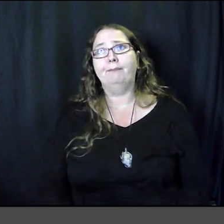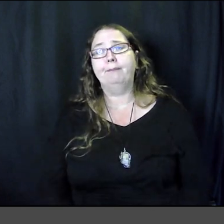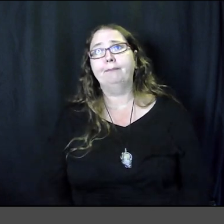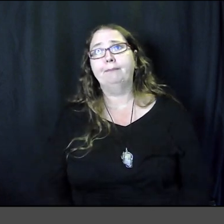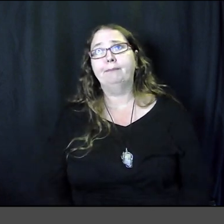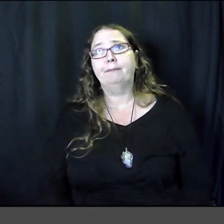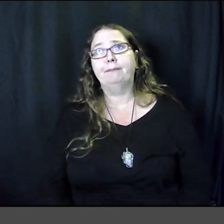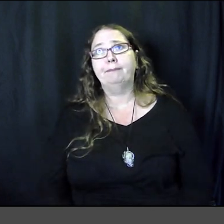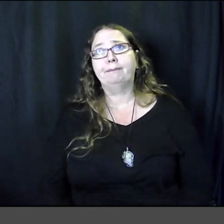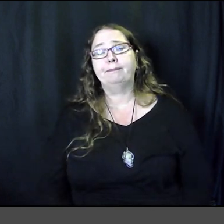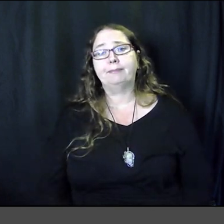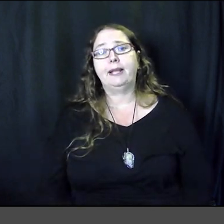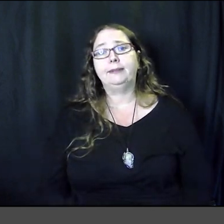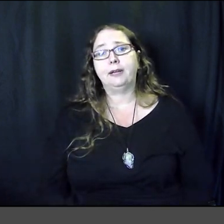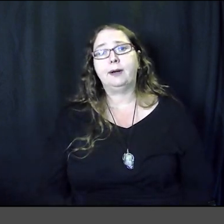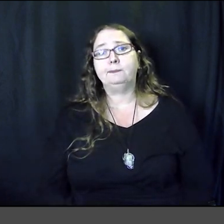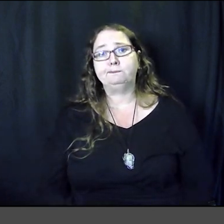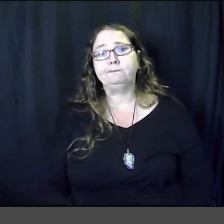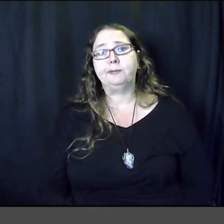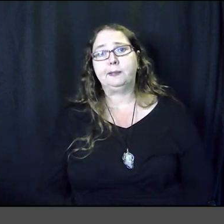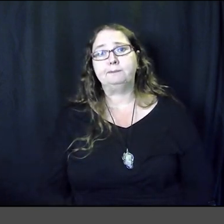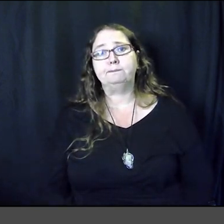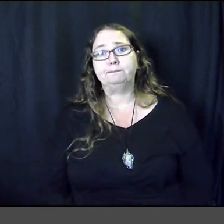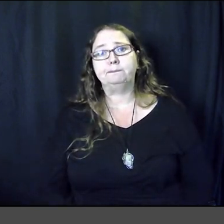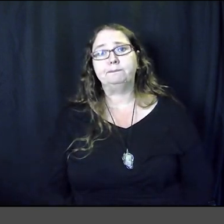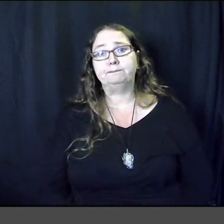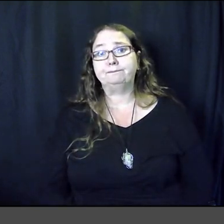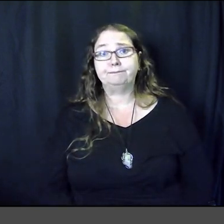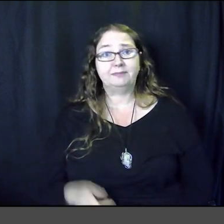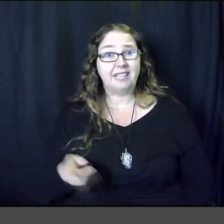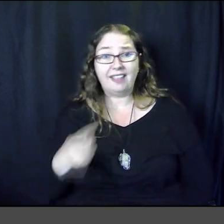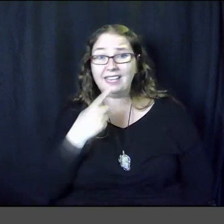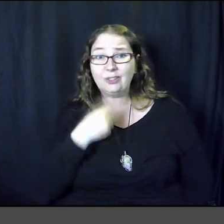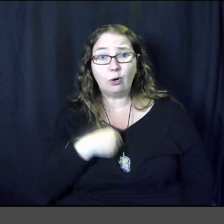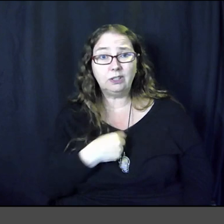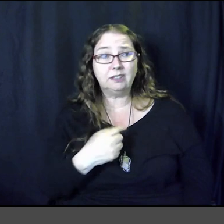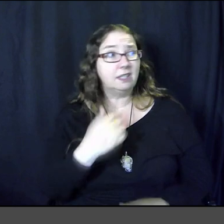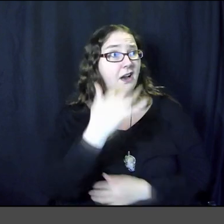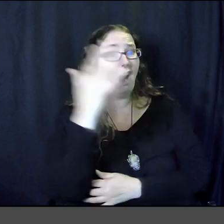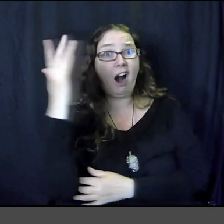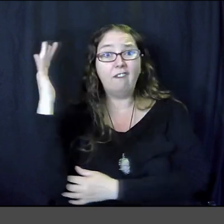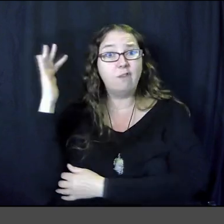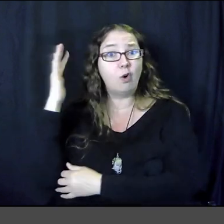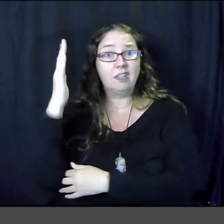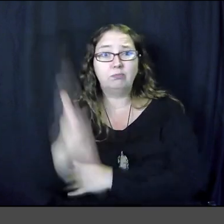OUR FOREST IS GONE AND THEN CHOPPED DOWN BY THE LUMBER COMPANY